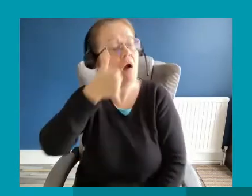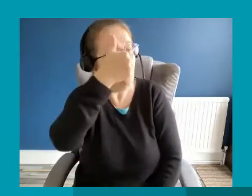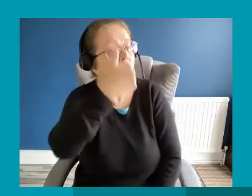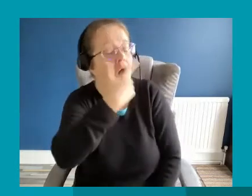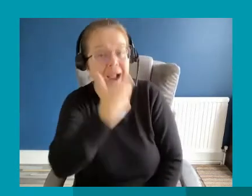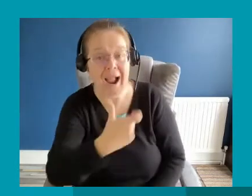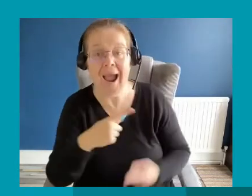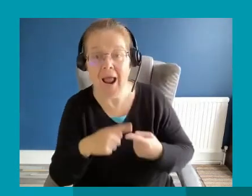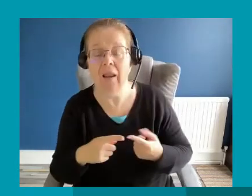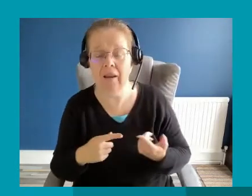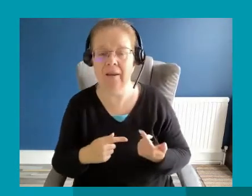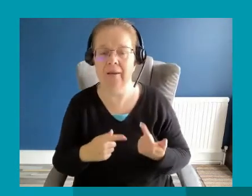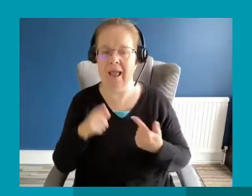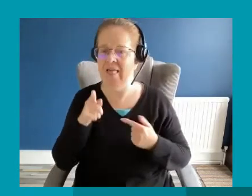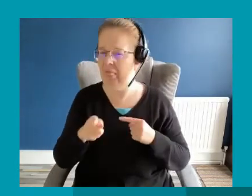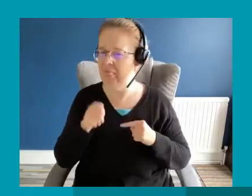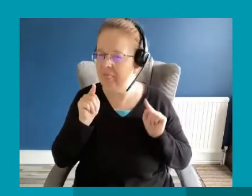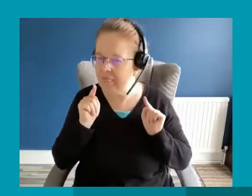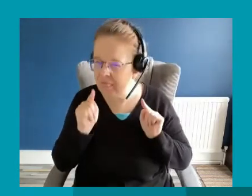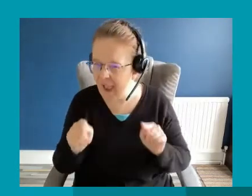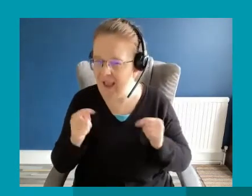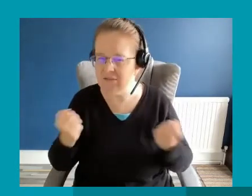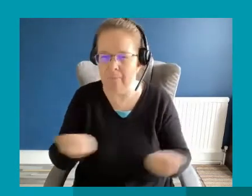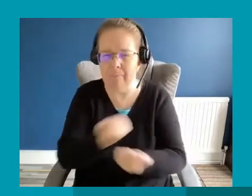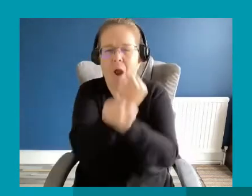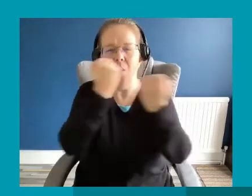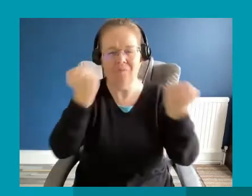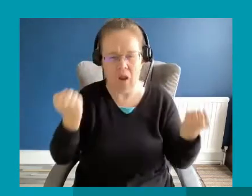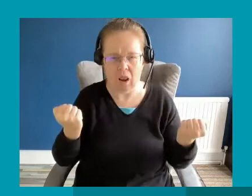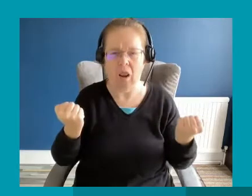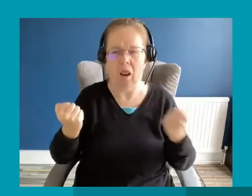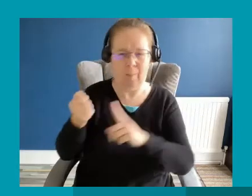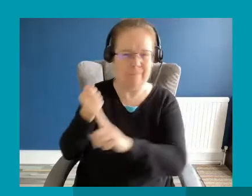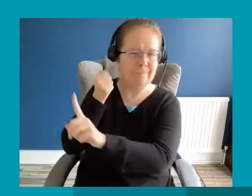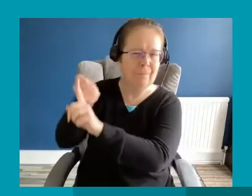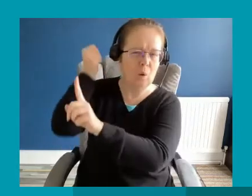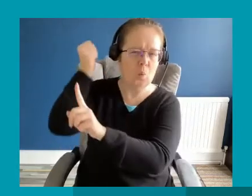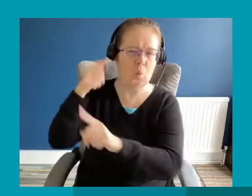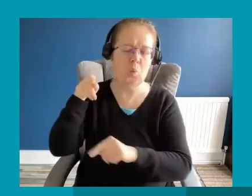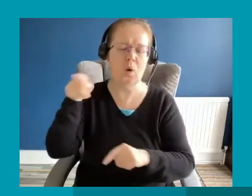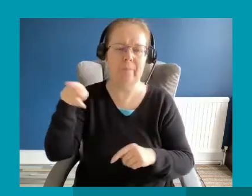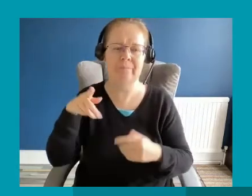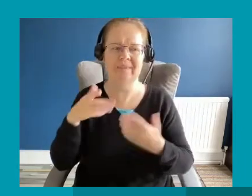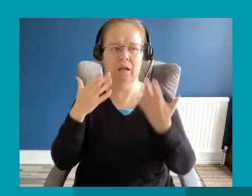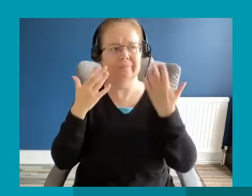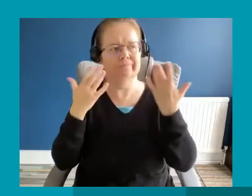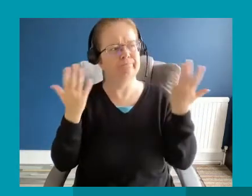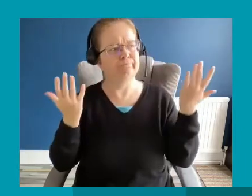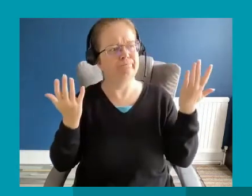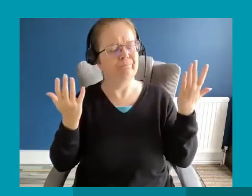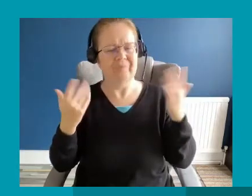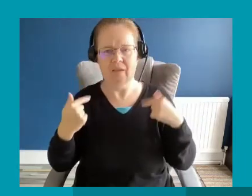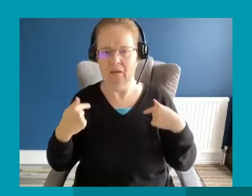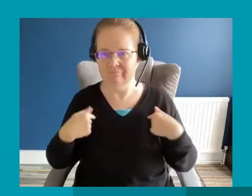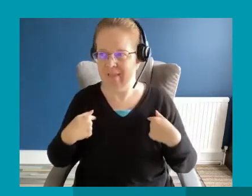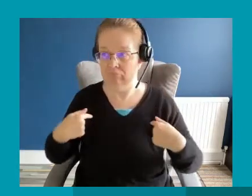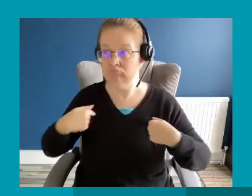And this is a really, really, really powerful way to demonstrate. You've got no issue.